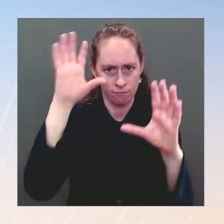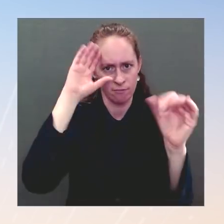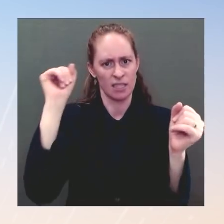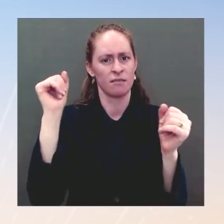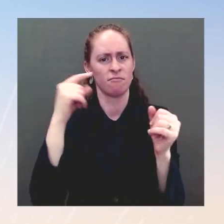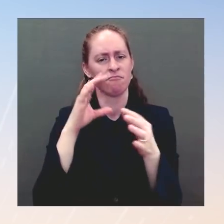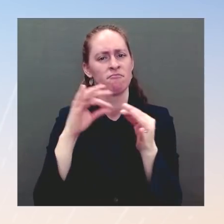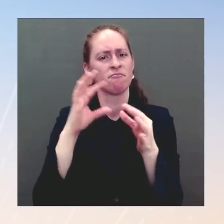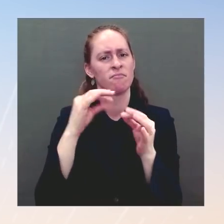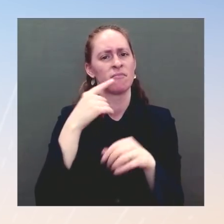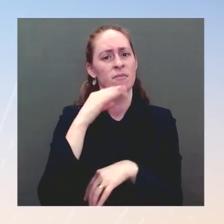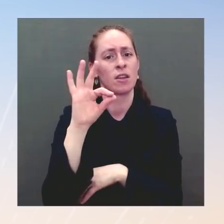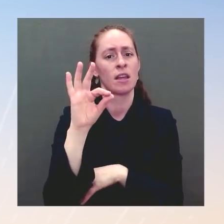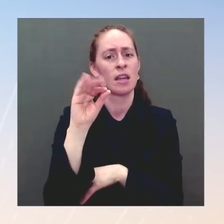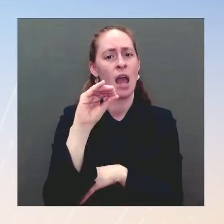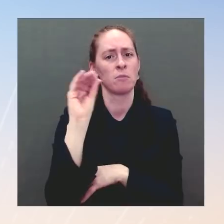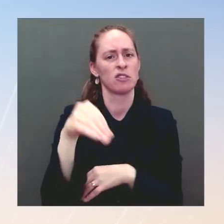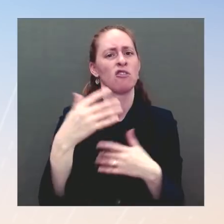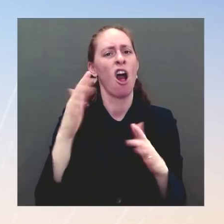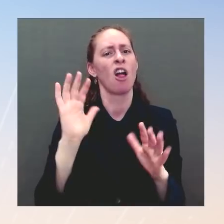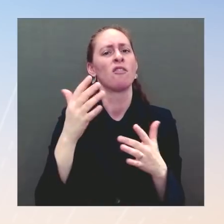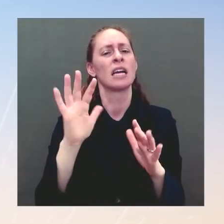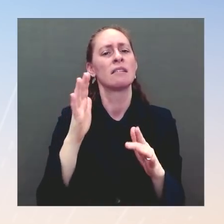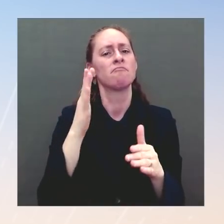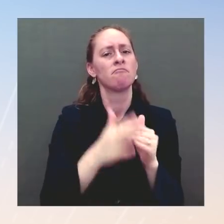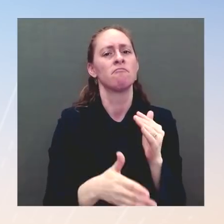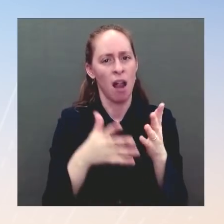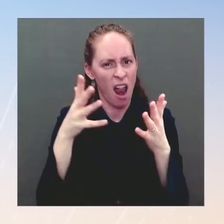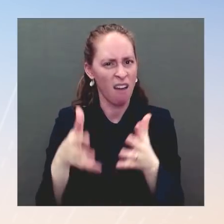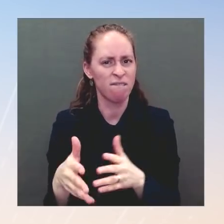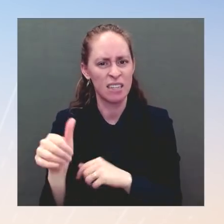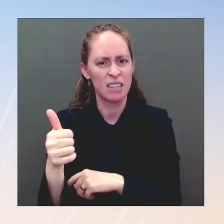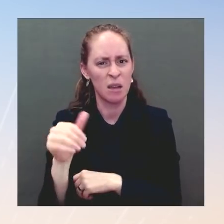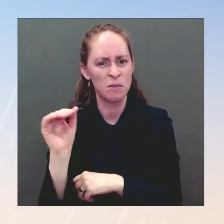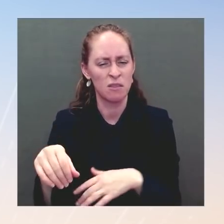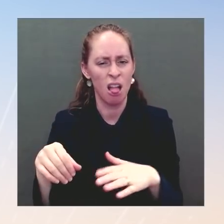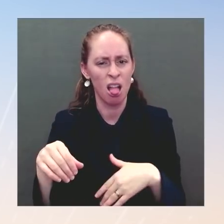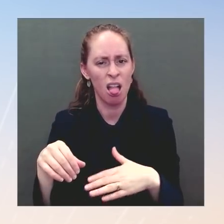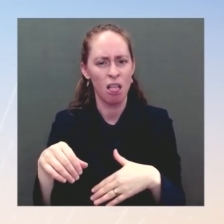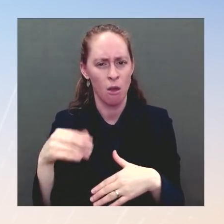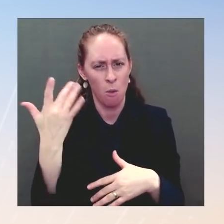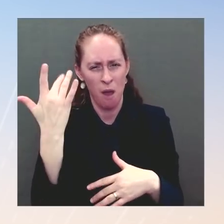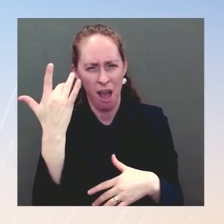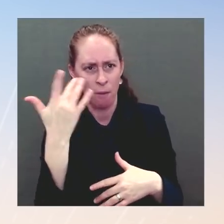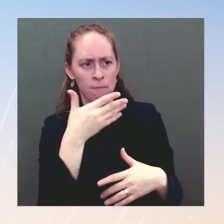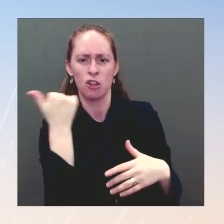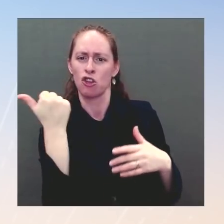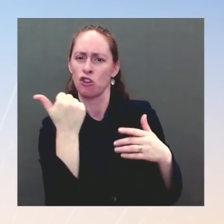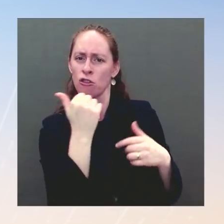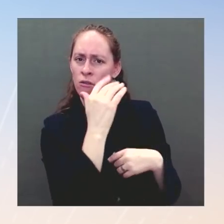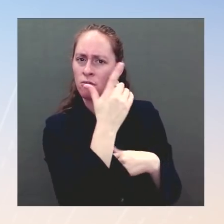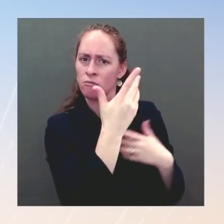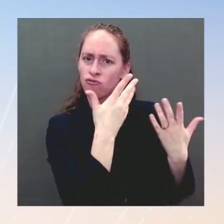a more effective way than issuing sanctions unilaterally and then possibly pressuring the Germans to take action themselves?